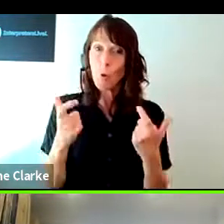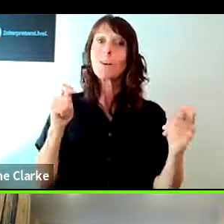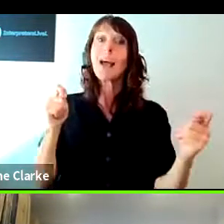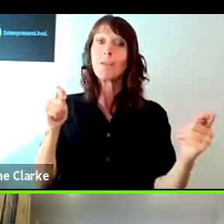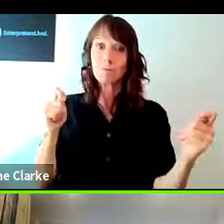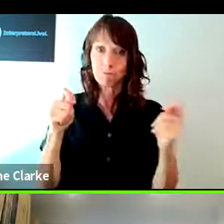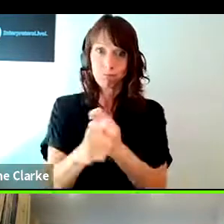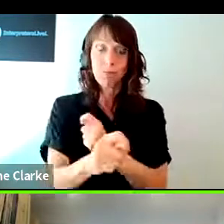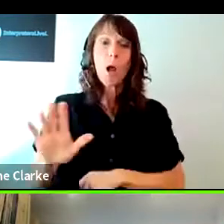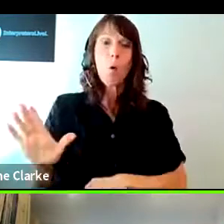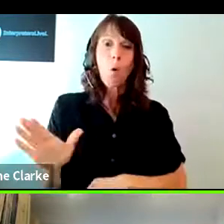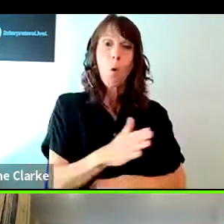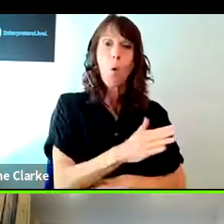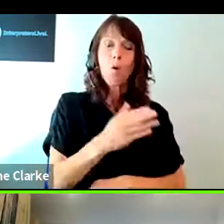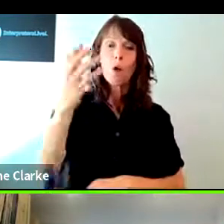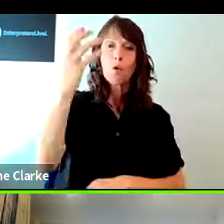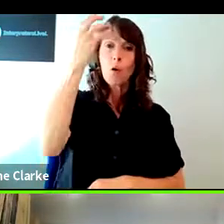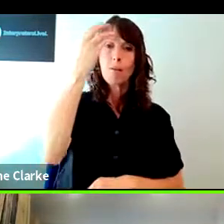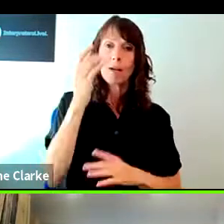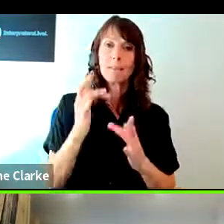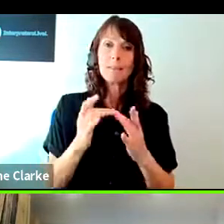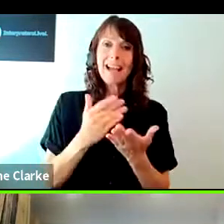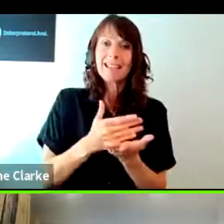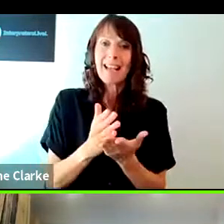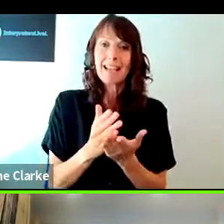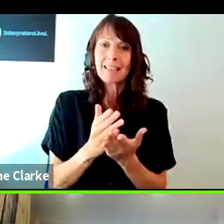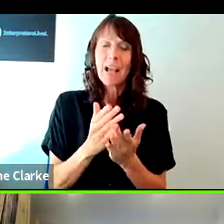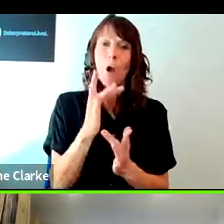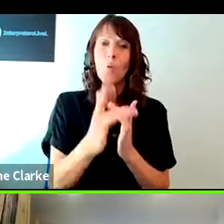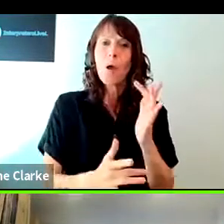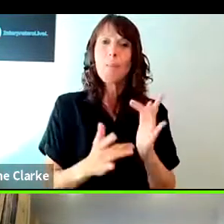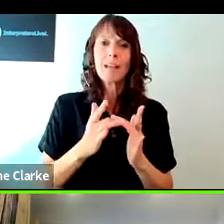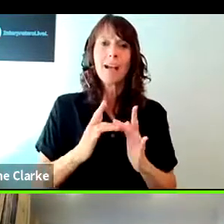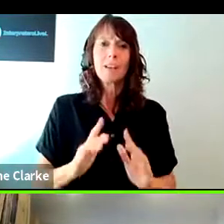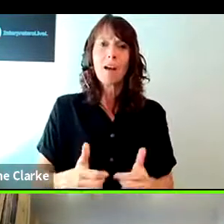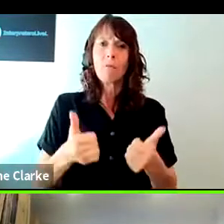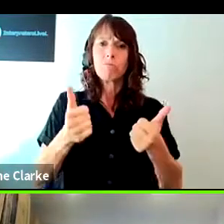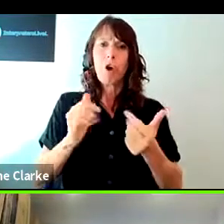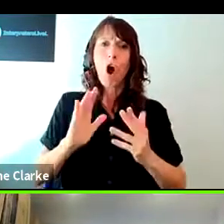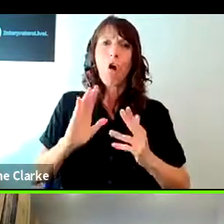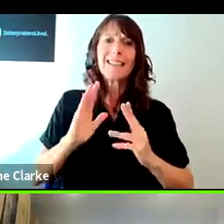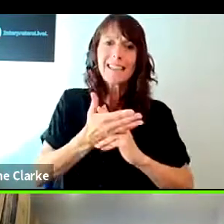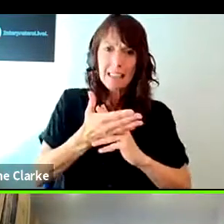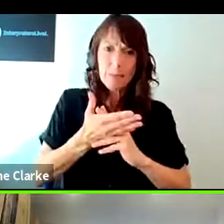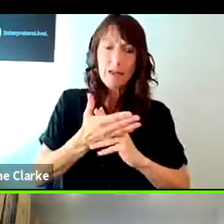public sector websites are amazingly accessible. At least the ones that have been tested and fixed.